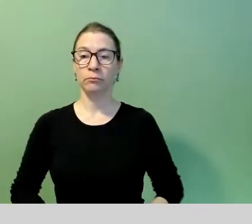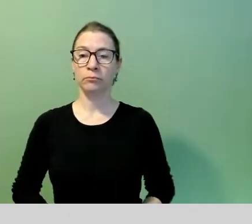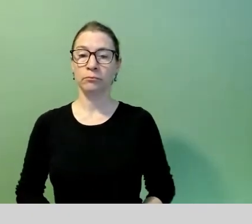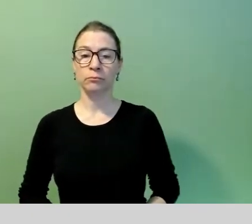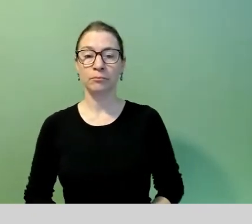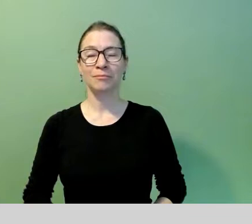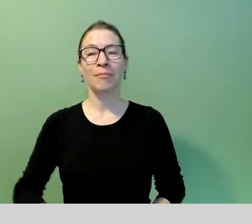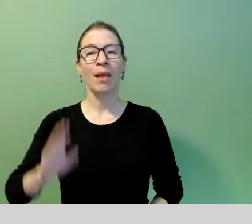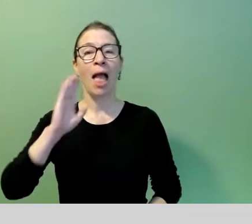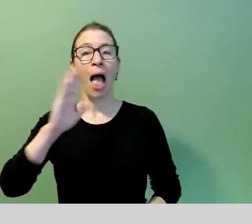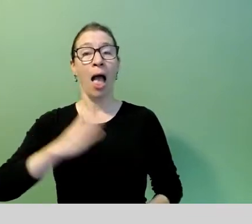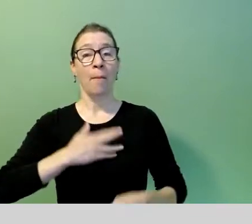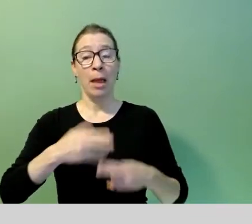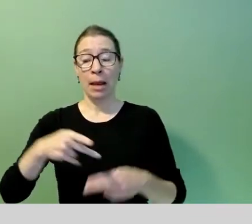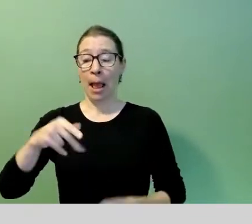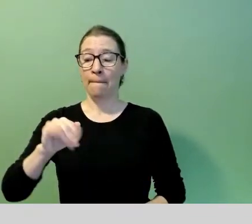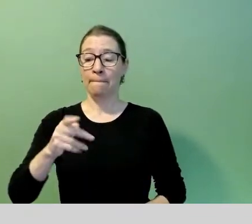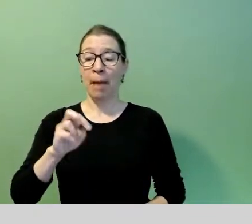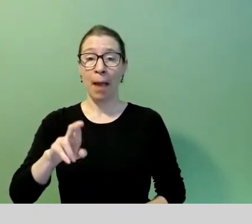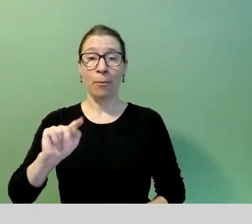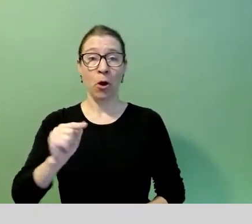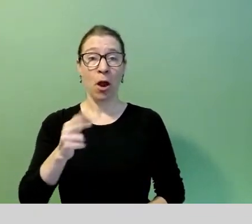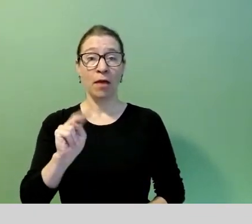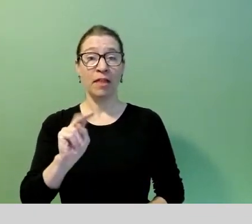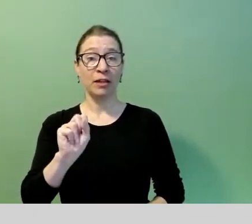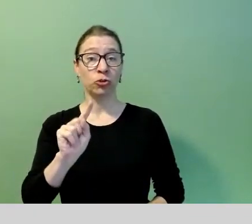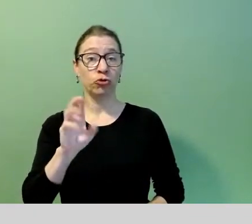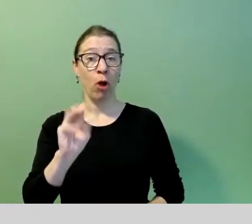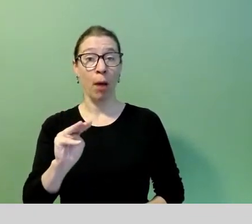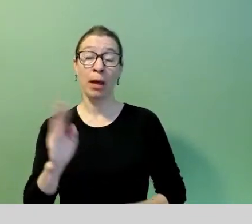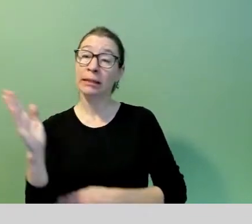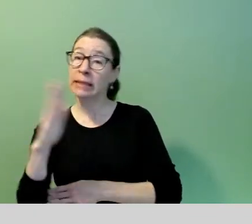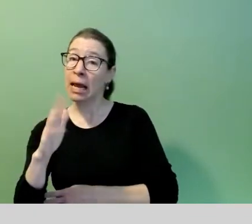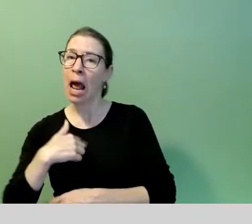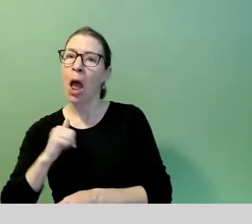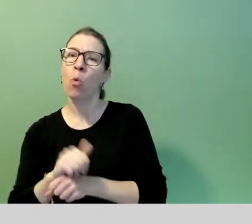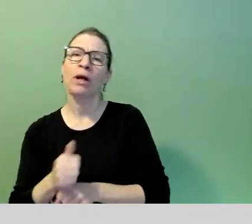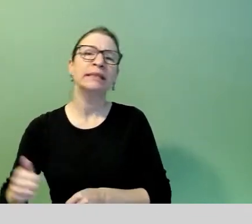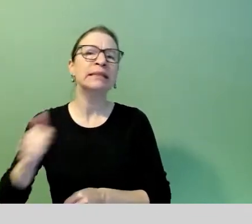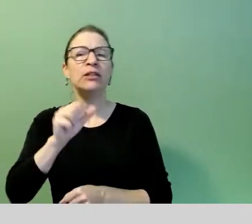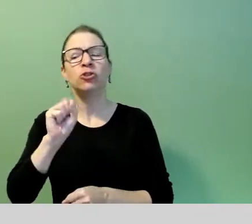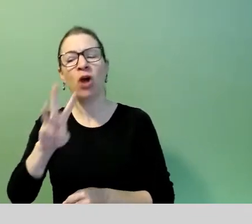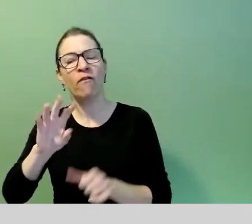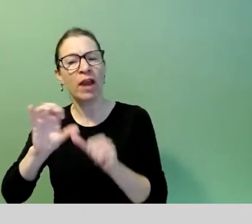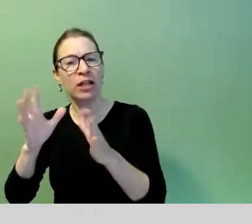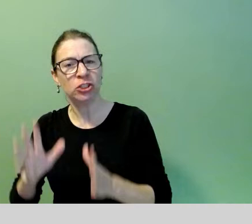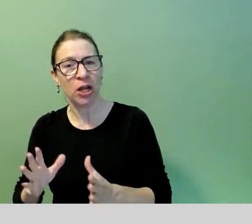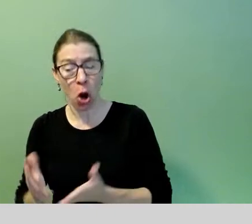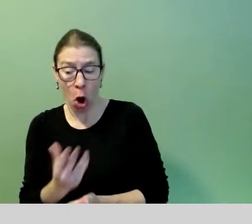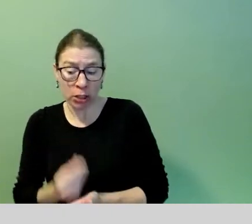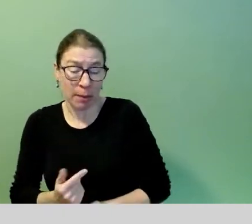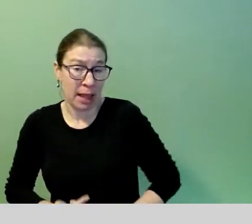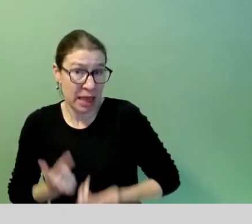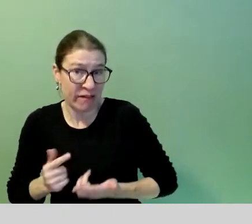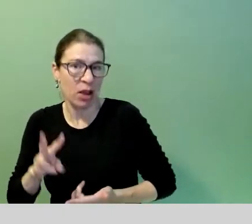Hi, I'm Piper Thunstrom. By day, I'm a senior software engineer who makes a living doing web development. By night though, I work hard